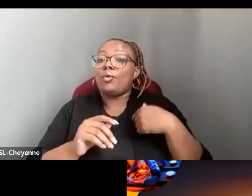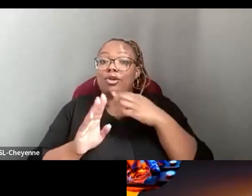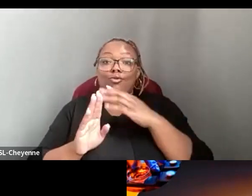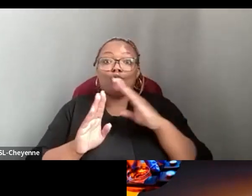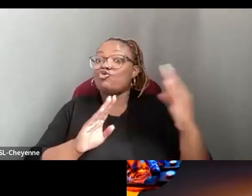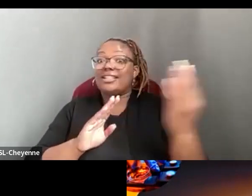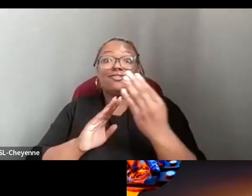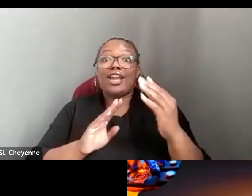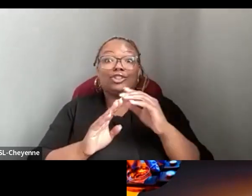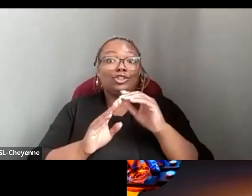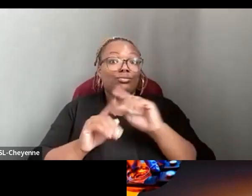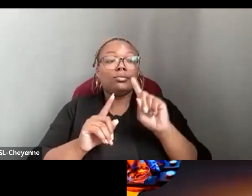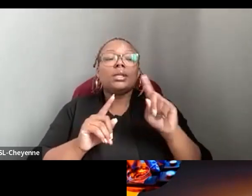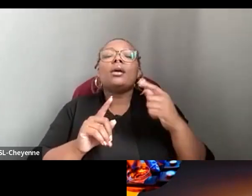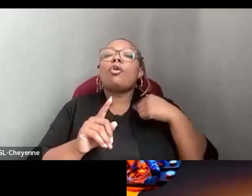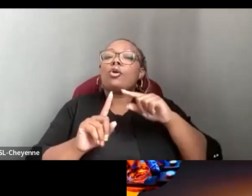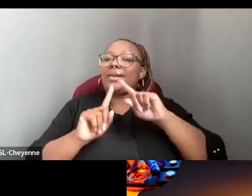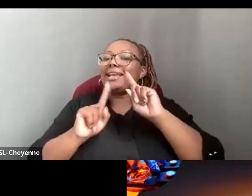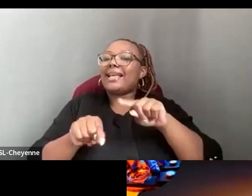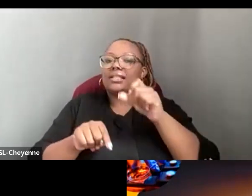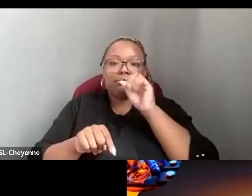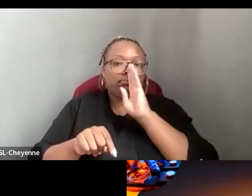as needed, or we could answer directly. Thank you.